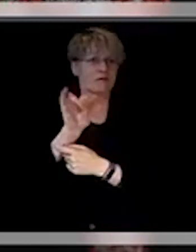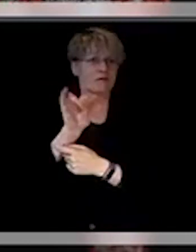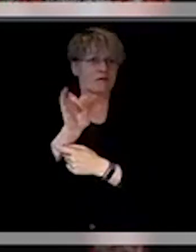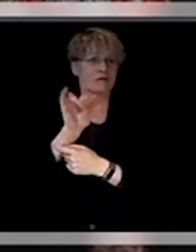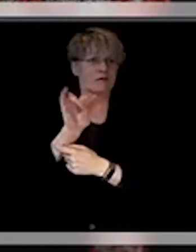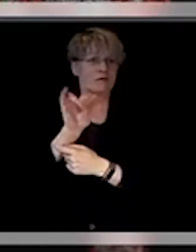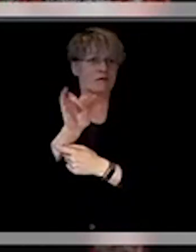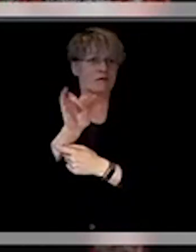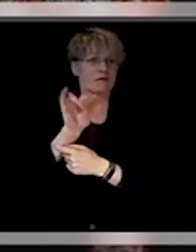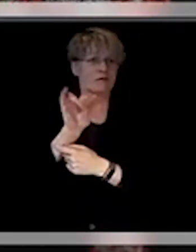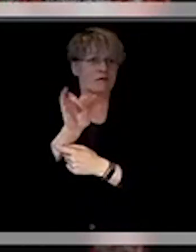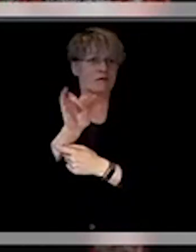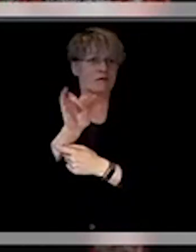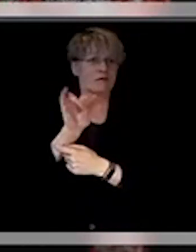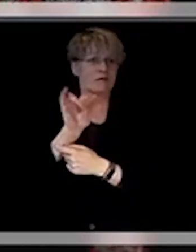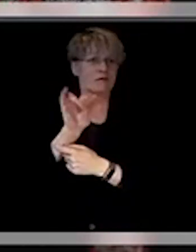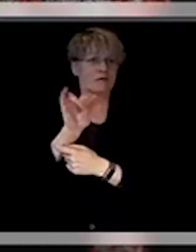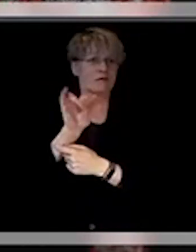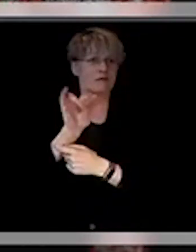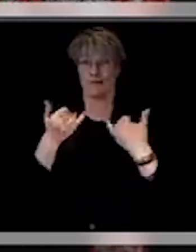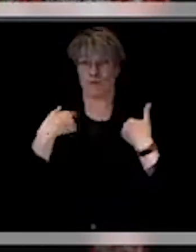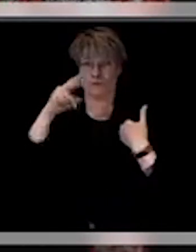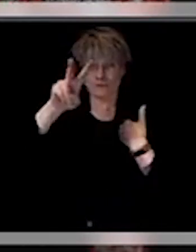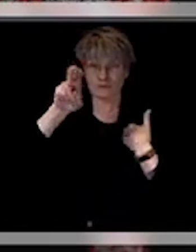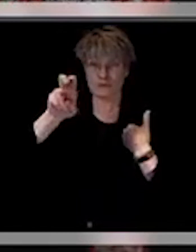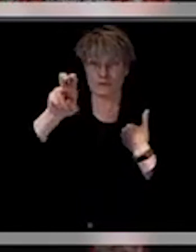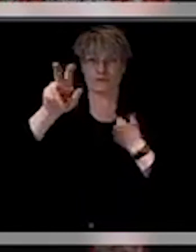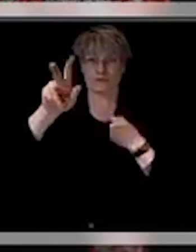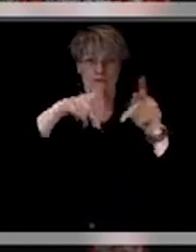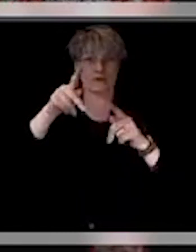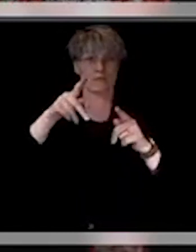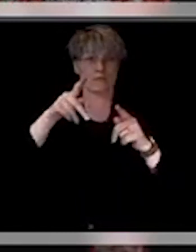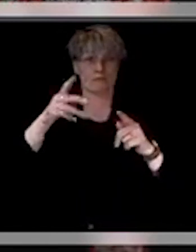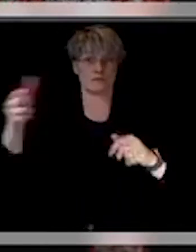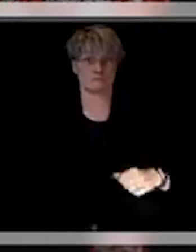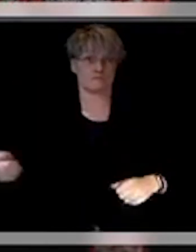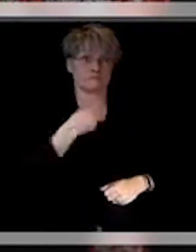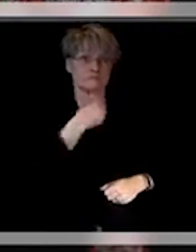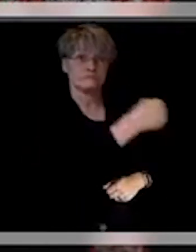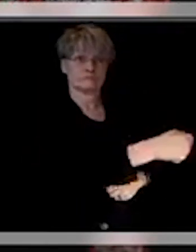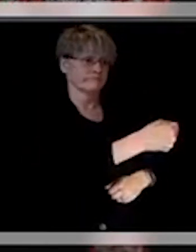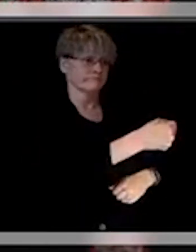happen simply. There's a lot of work that goes into that and that is what is protecting